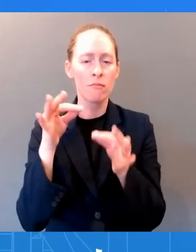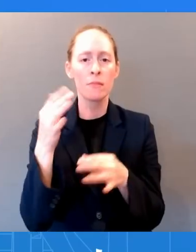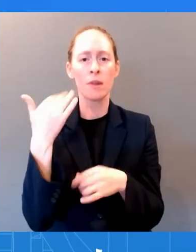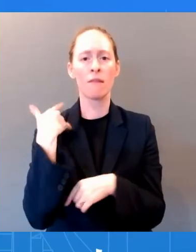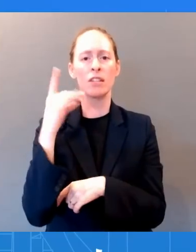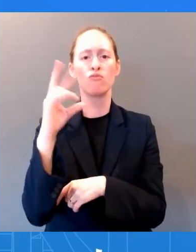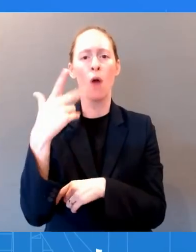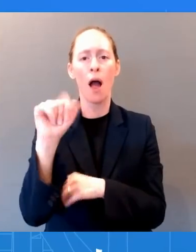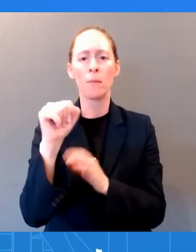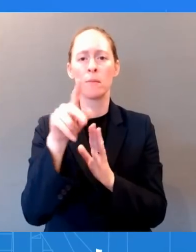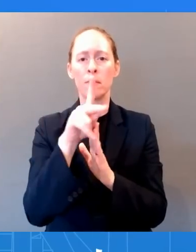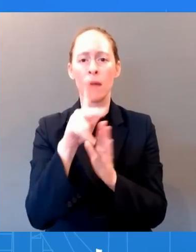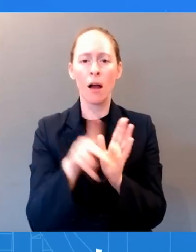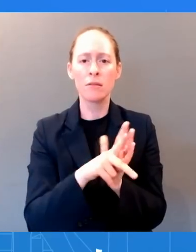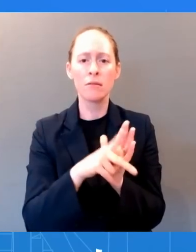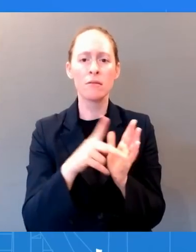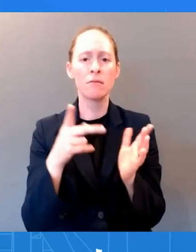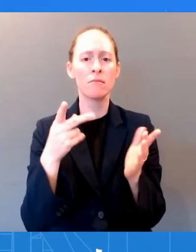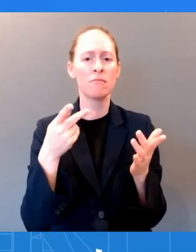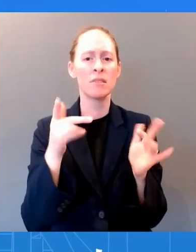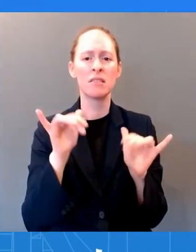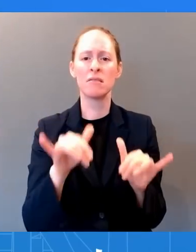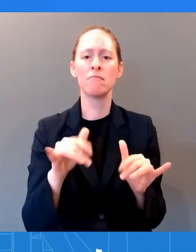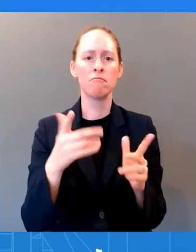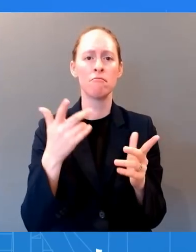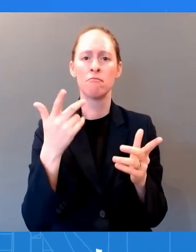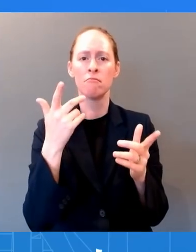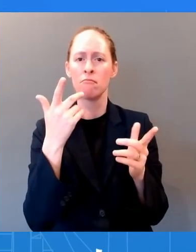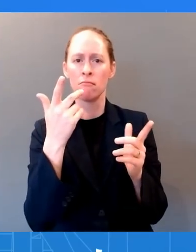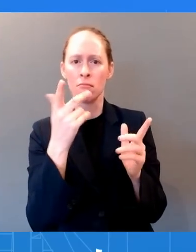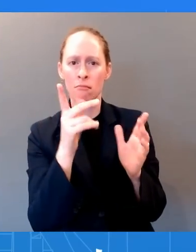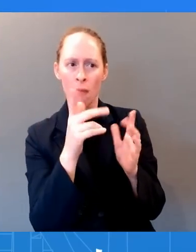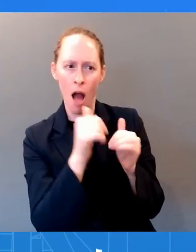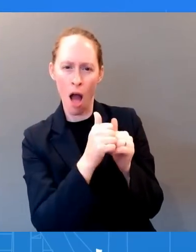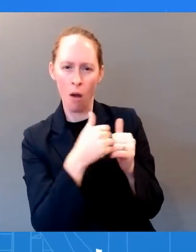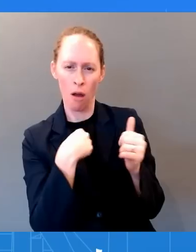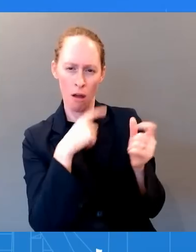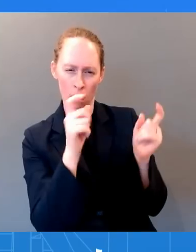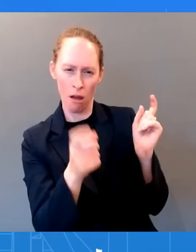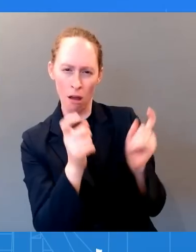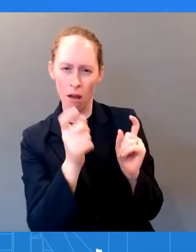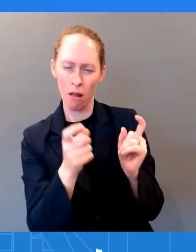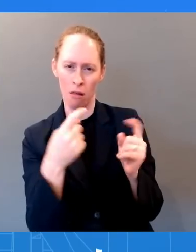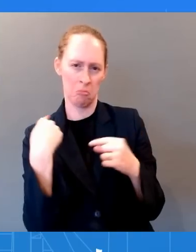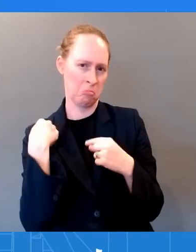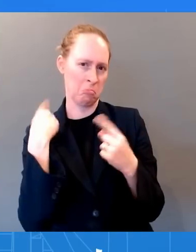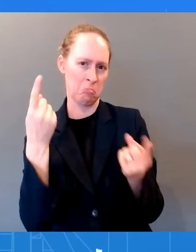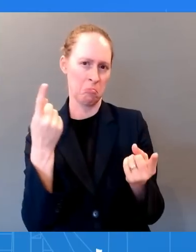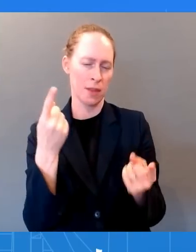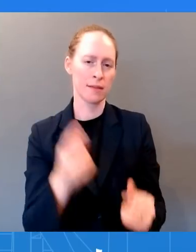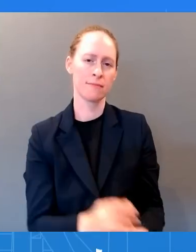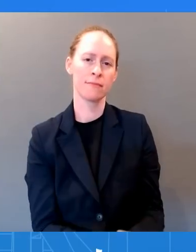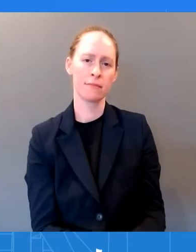and what is important to the President. This is something that he has talked about -- right? during the campaign.